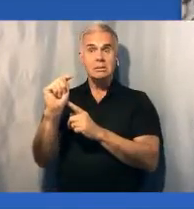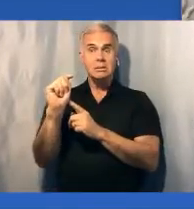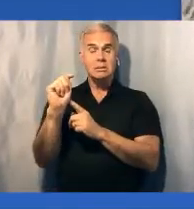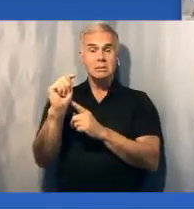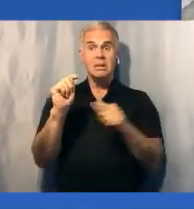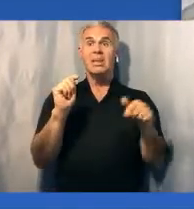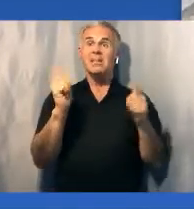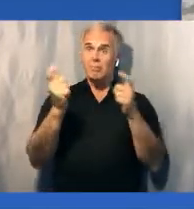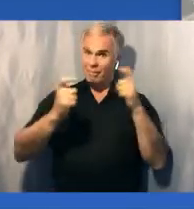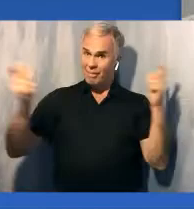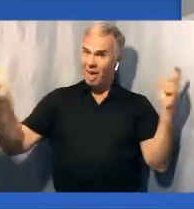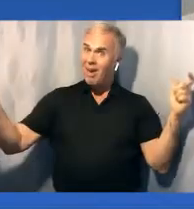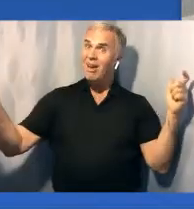bald eagle nest?)